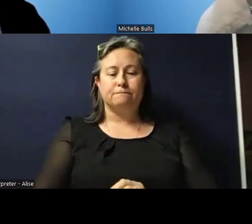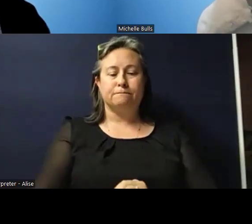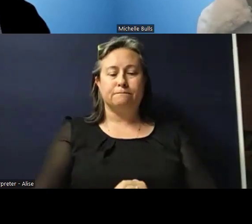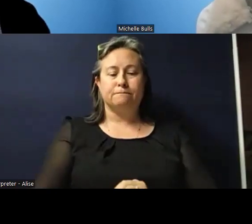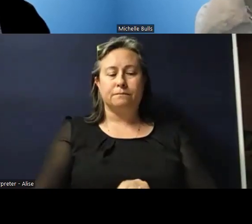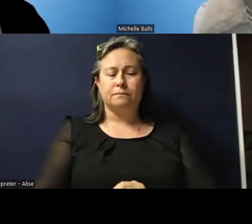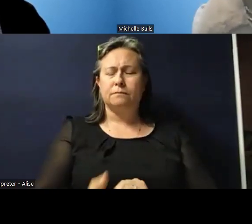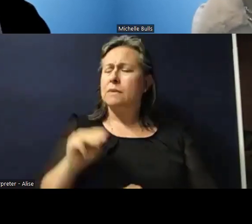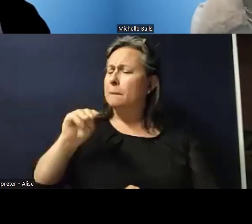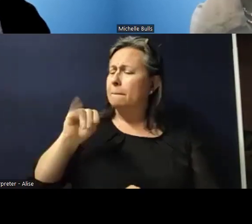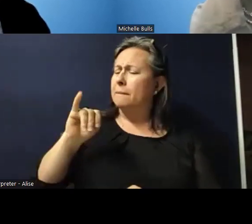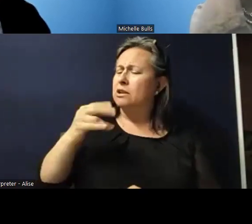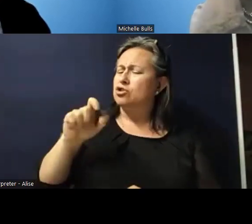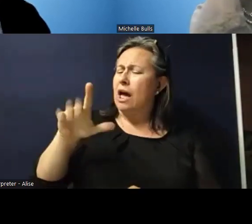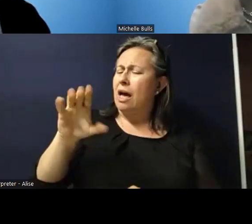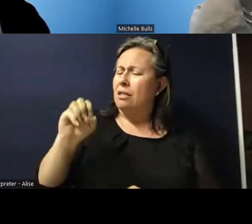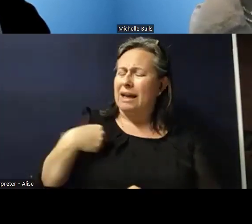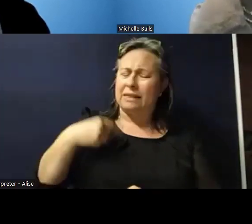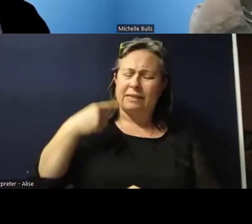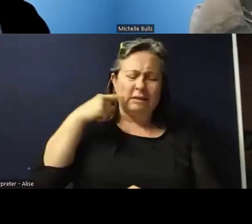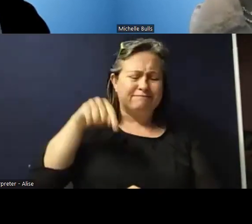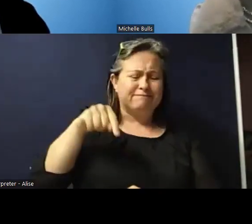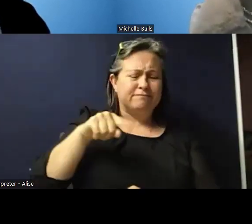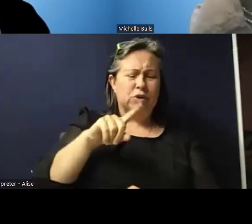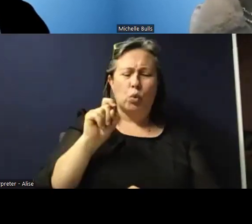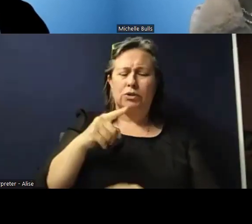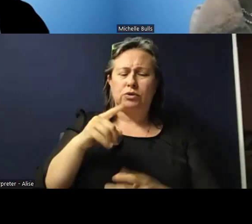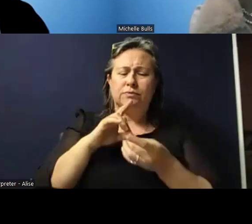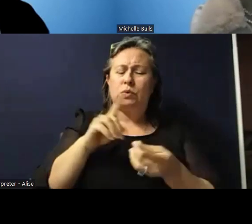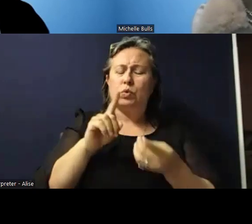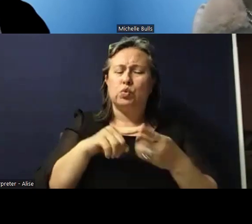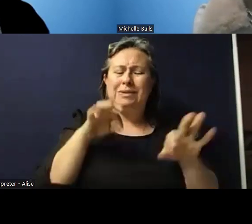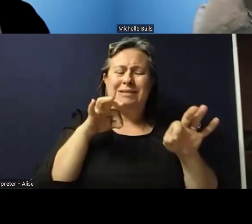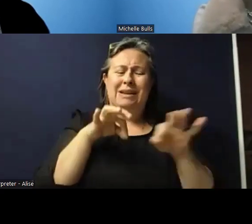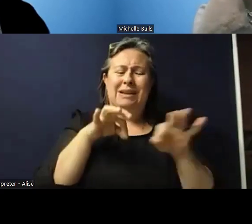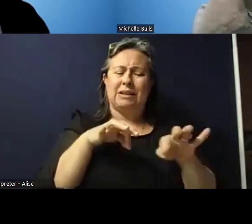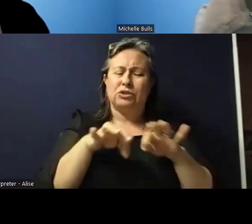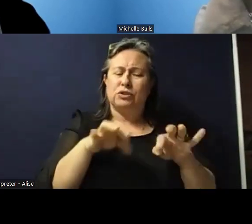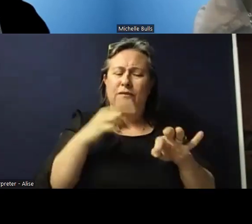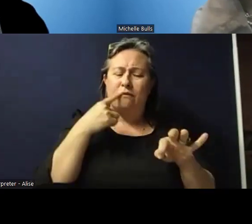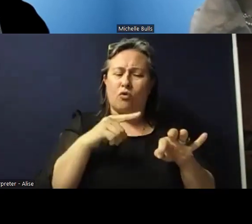Kasima Garst: Michelle, I think we have a question here related to the definition of a foreign component